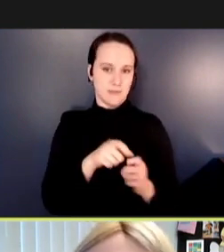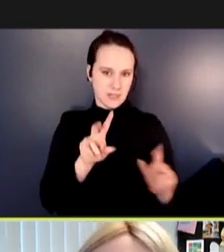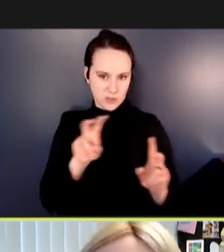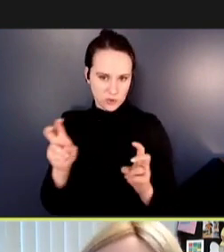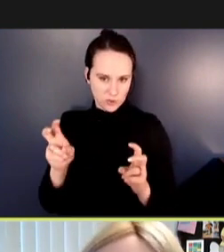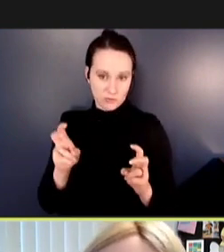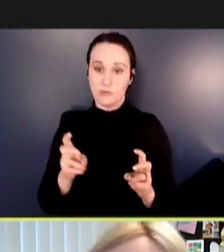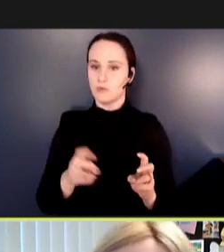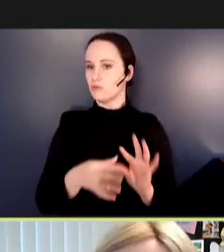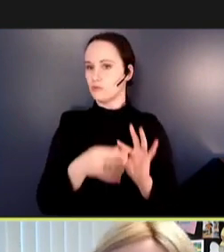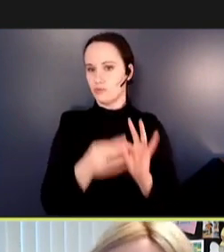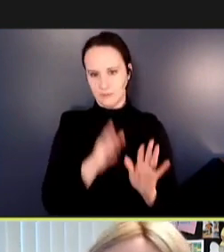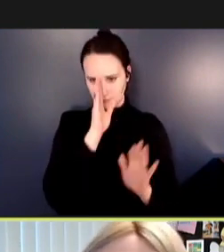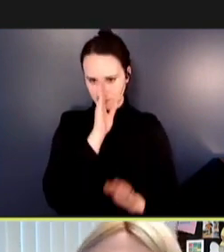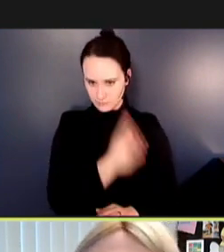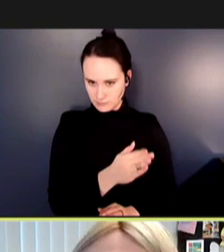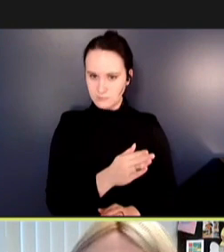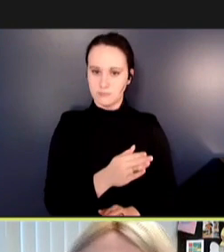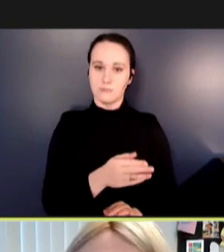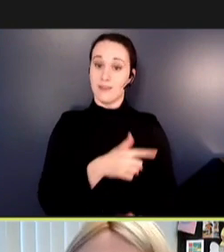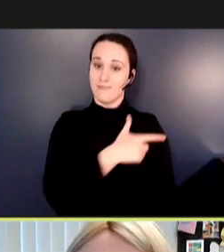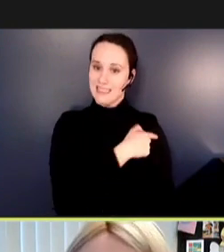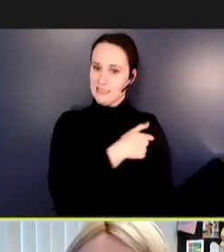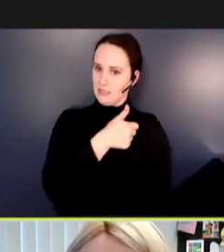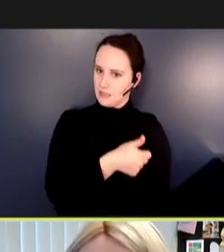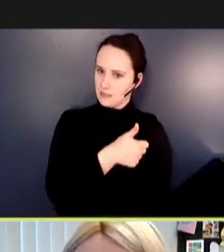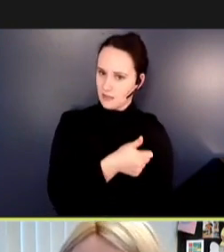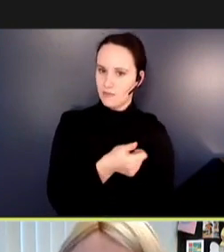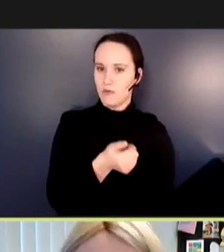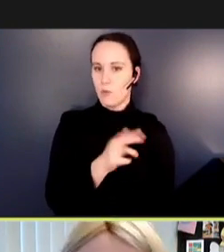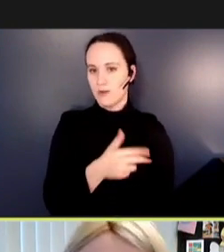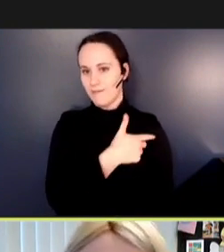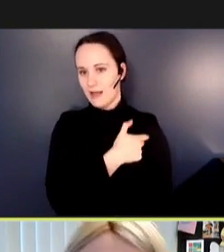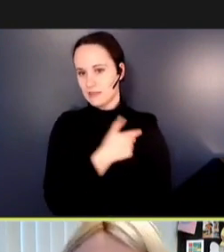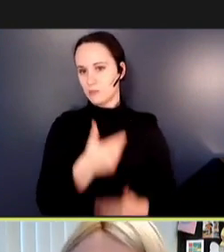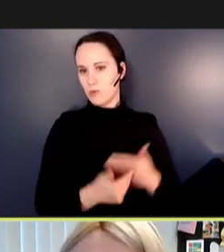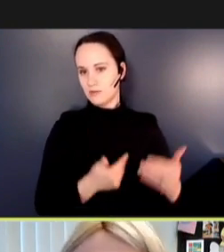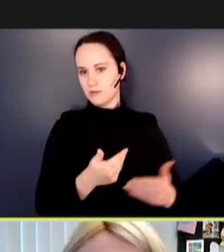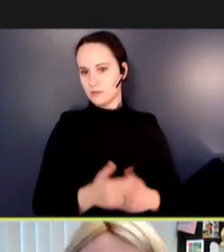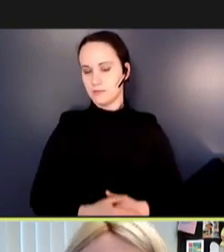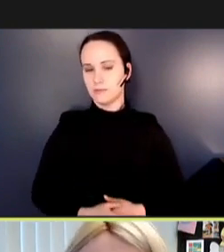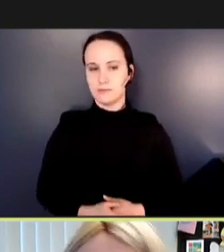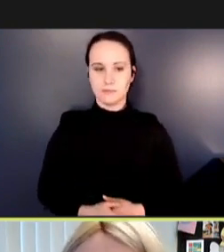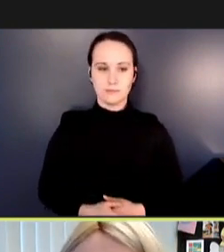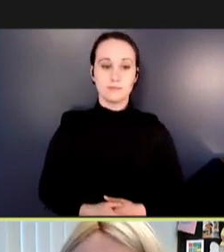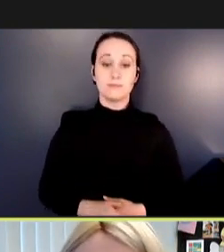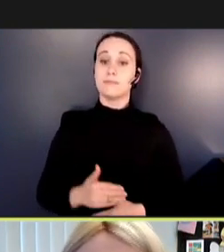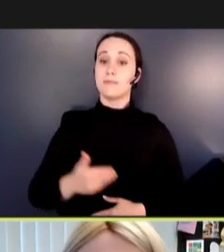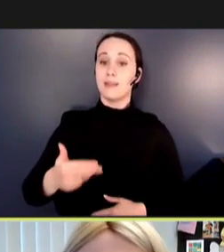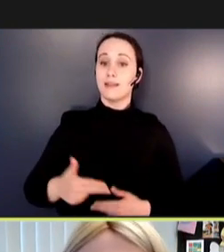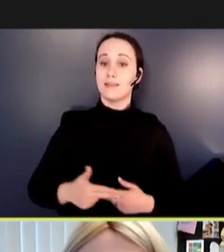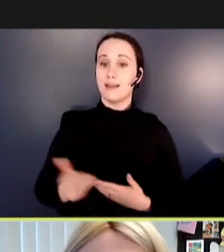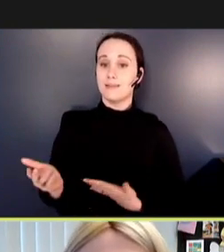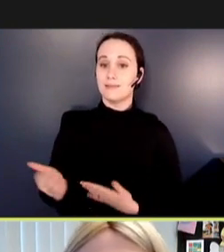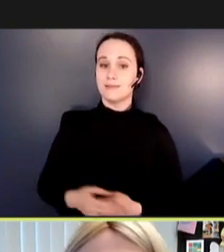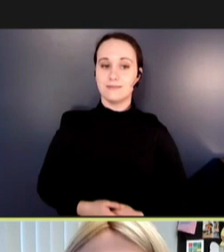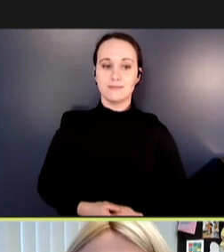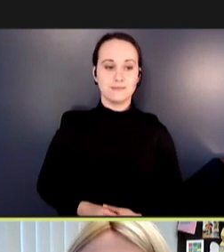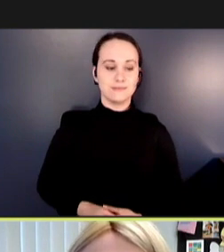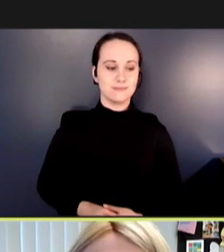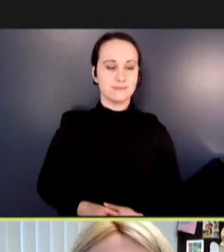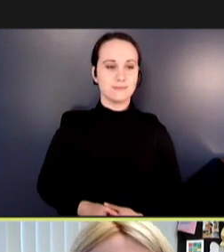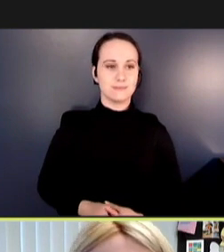related to the characteristics of the vaccine or the vaccination process. Next slide please.